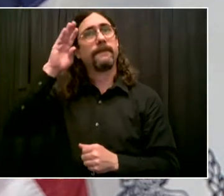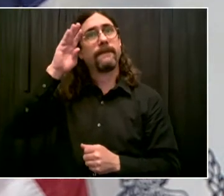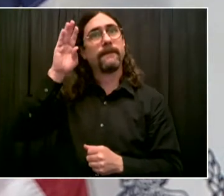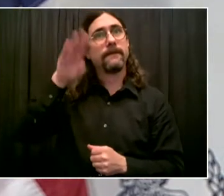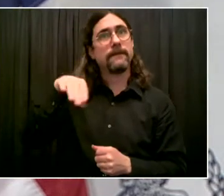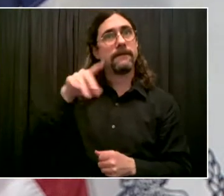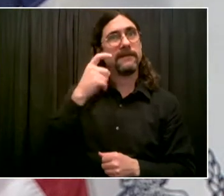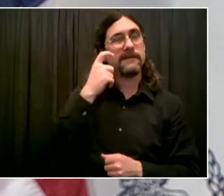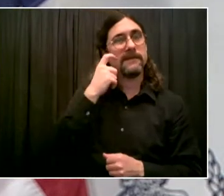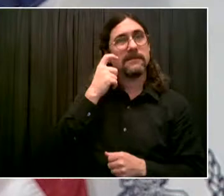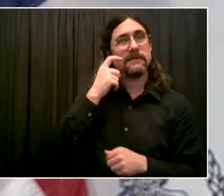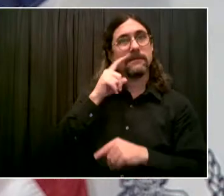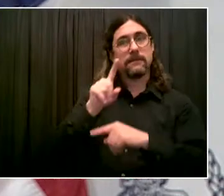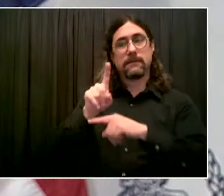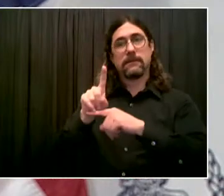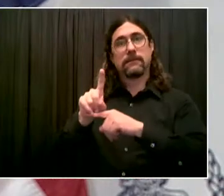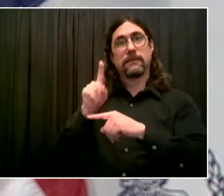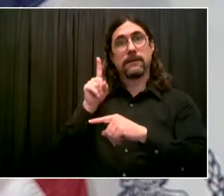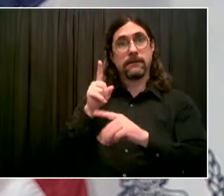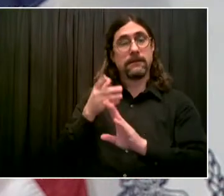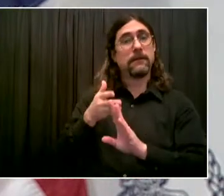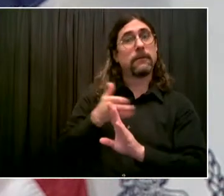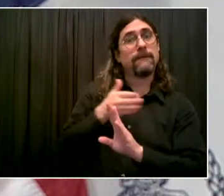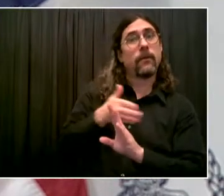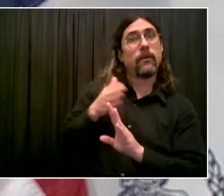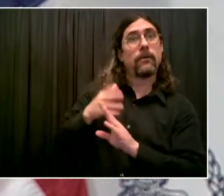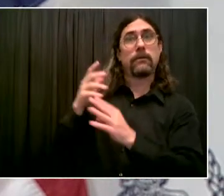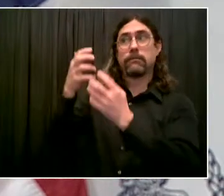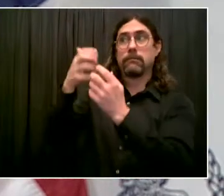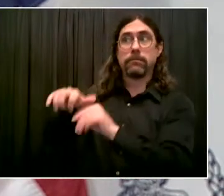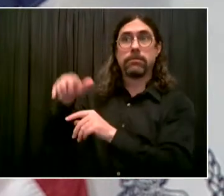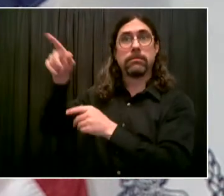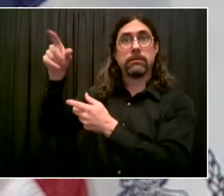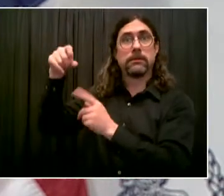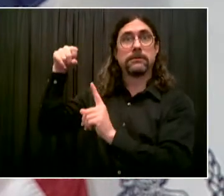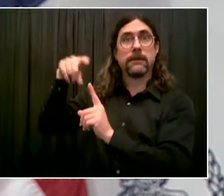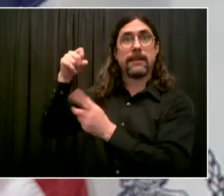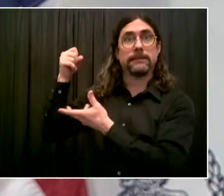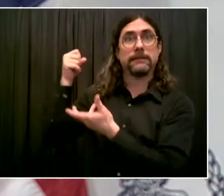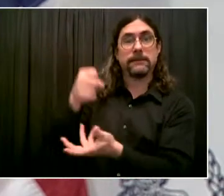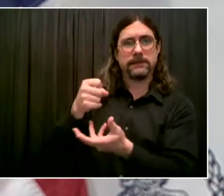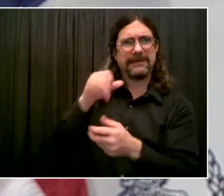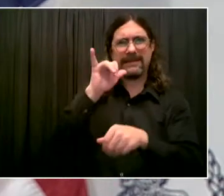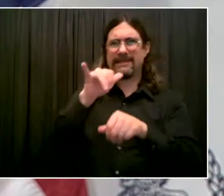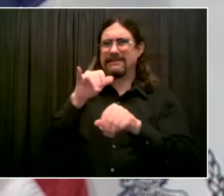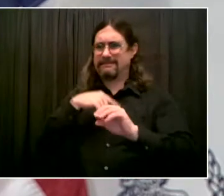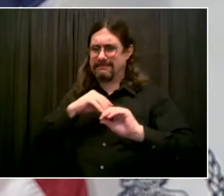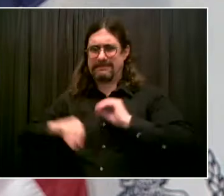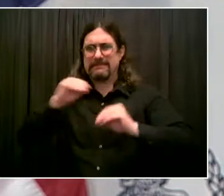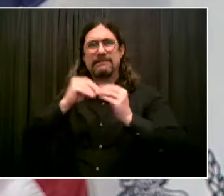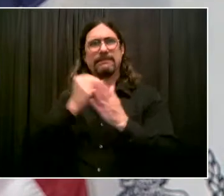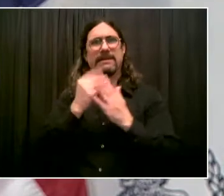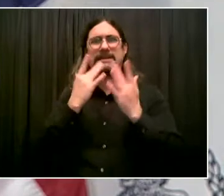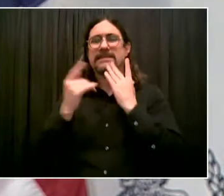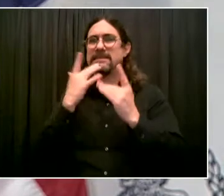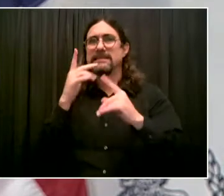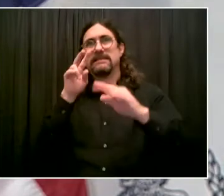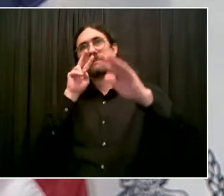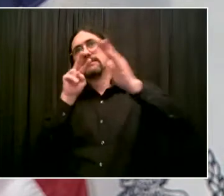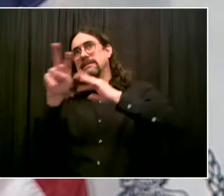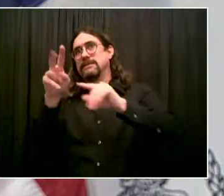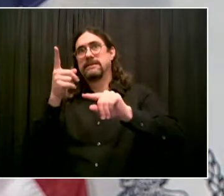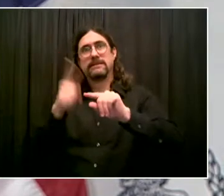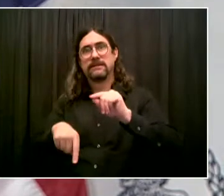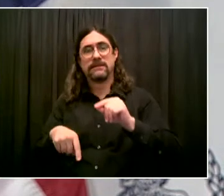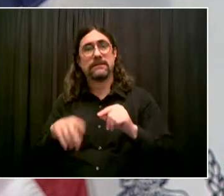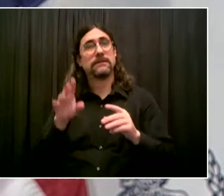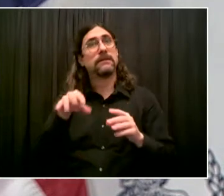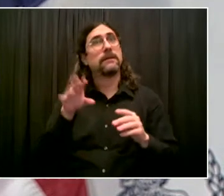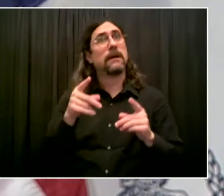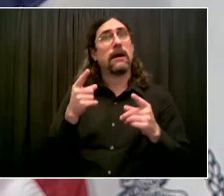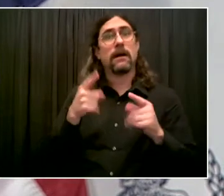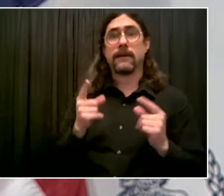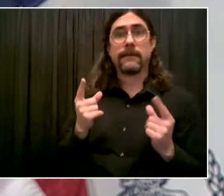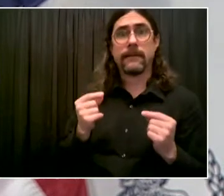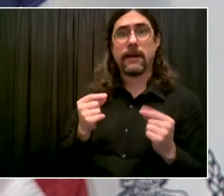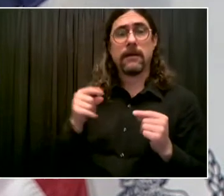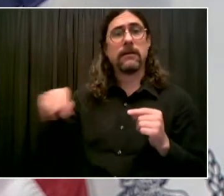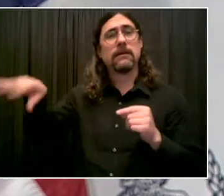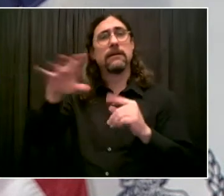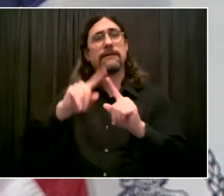WITH THE